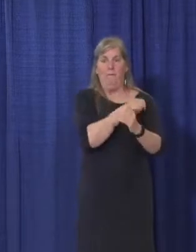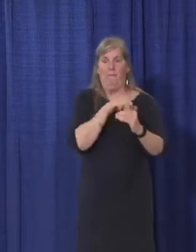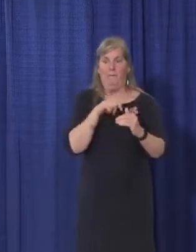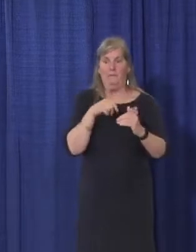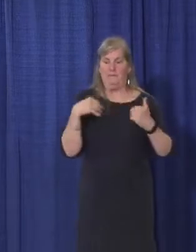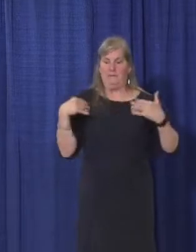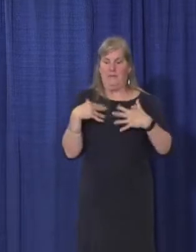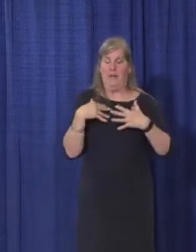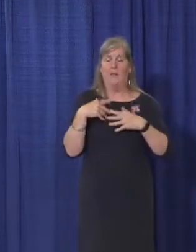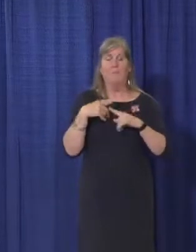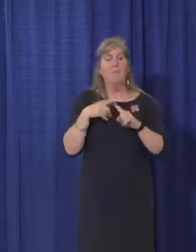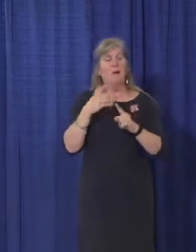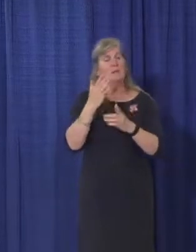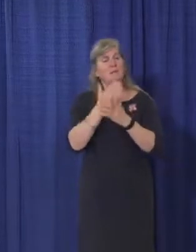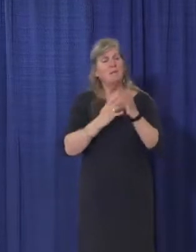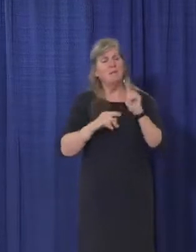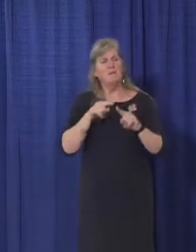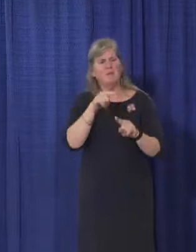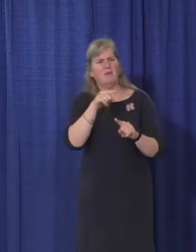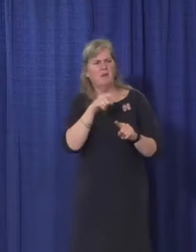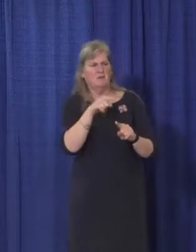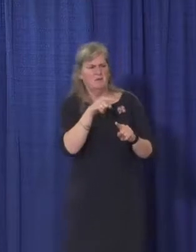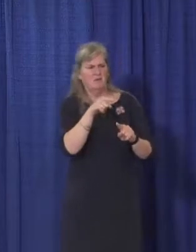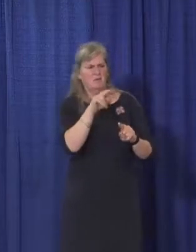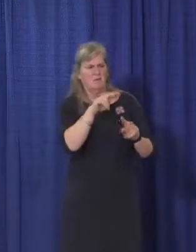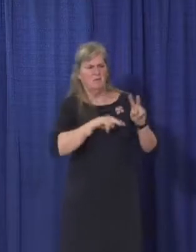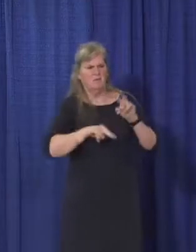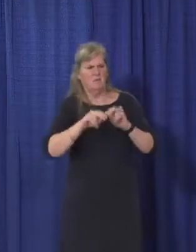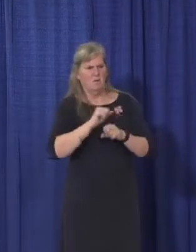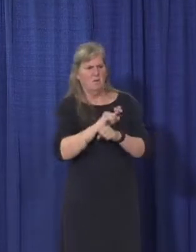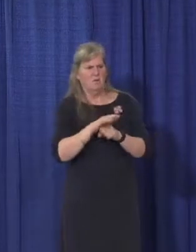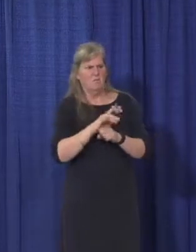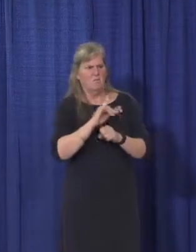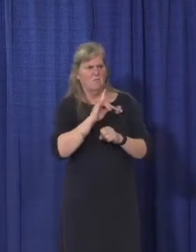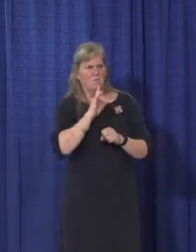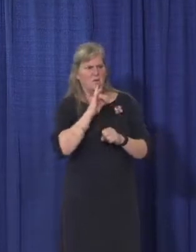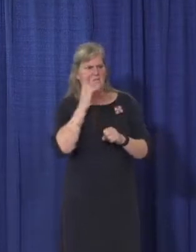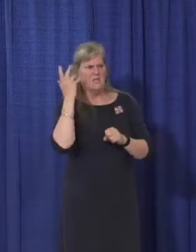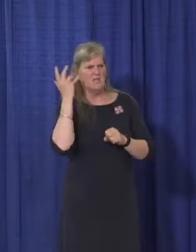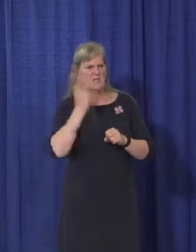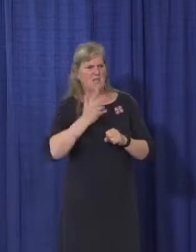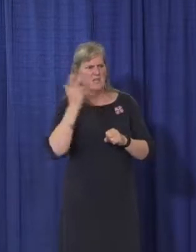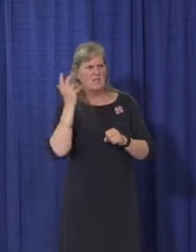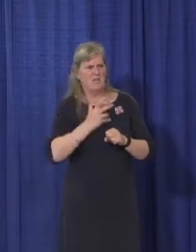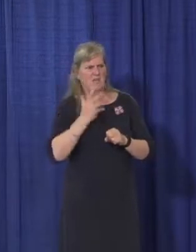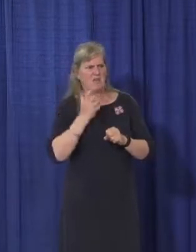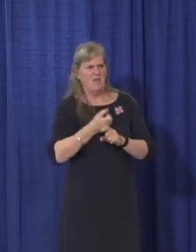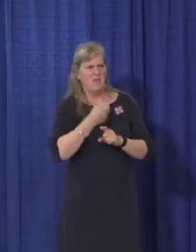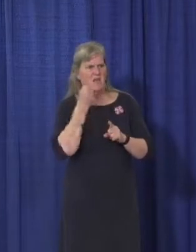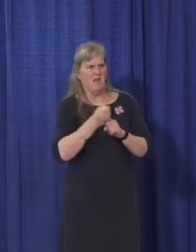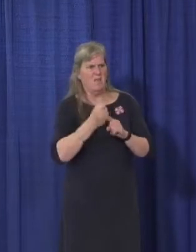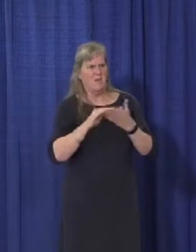I think for some they needed to see this is real and this can